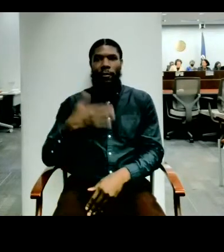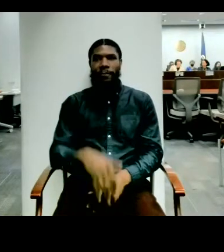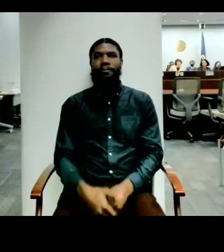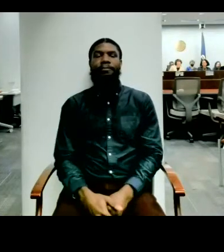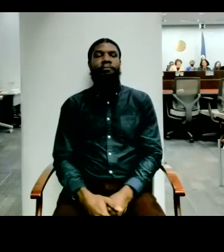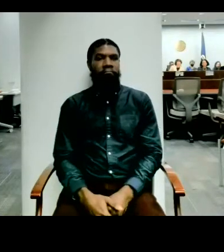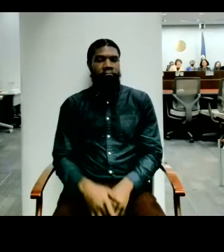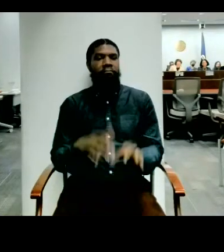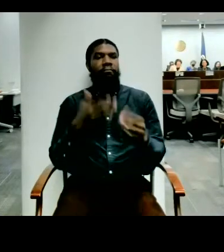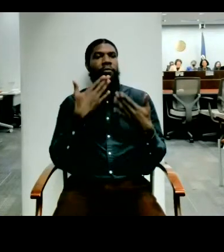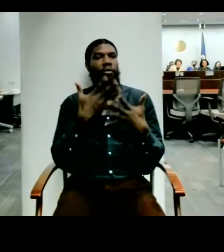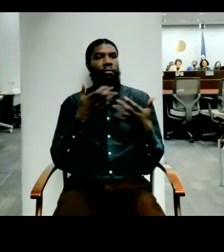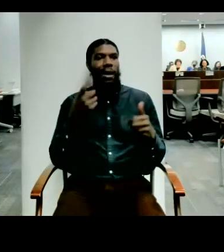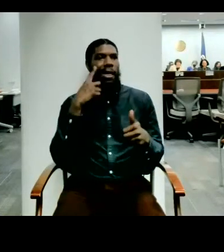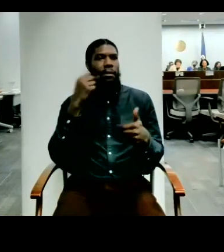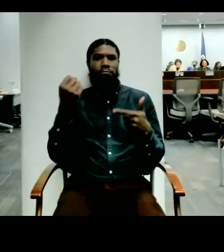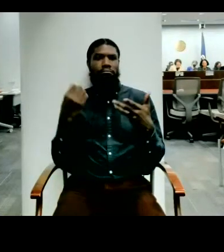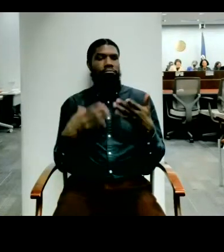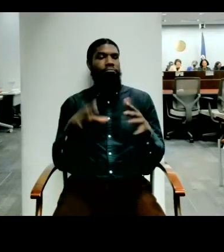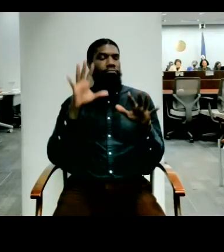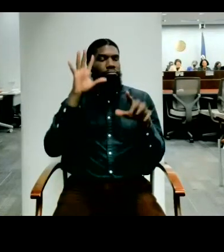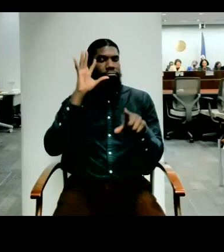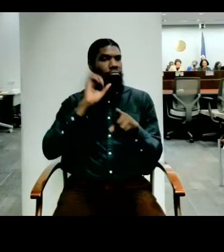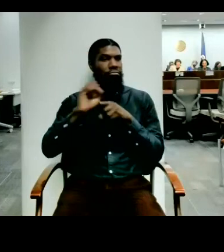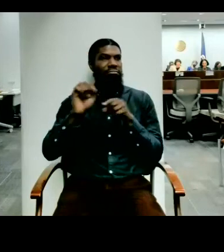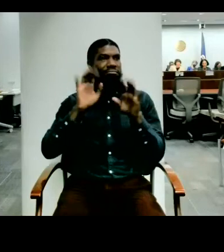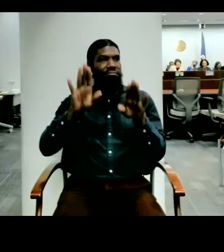Thank you I think those are all excellent suggestions and to build on those